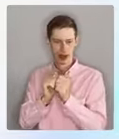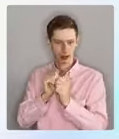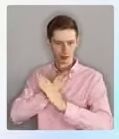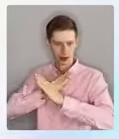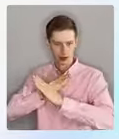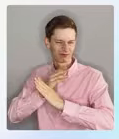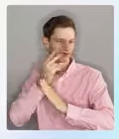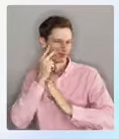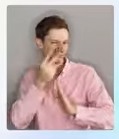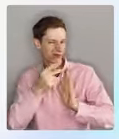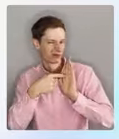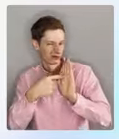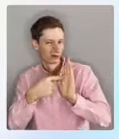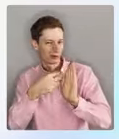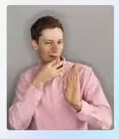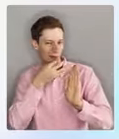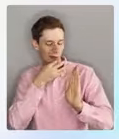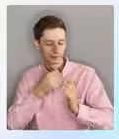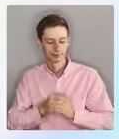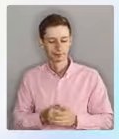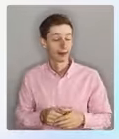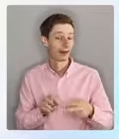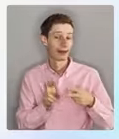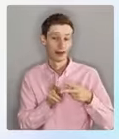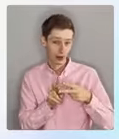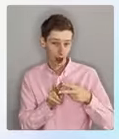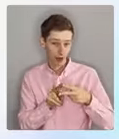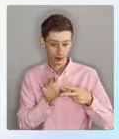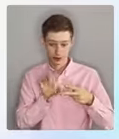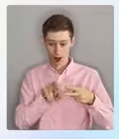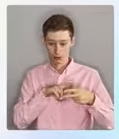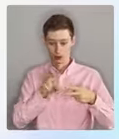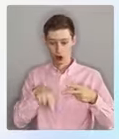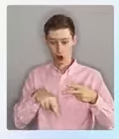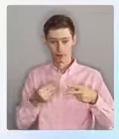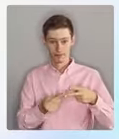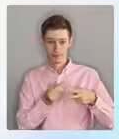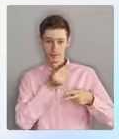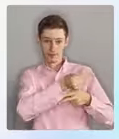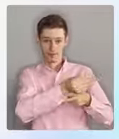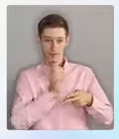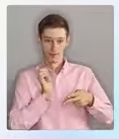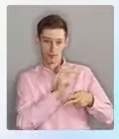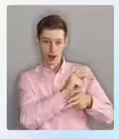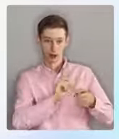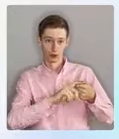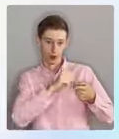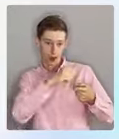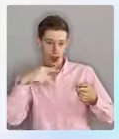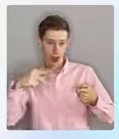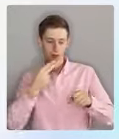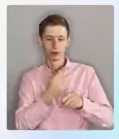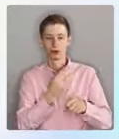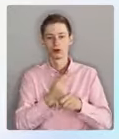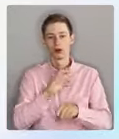You'll see what this looks like in just a minute. Either way, the result is passed back to your app via a callback.